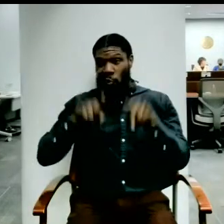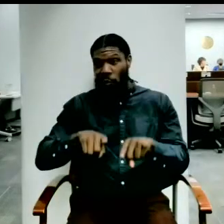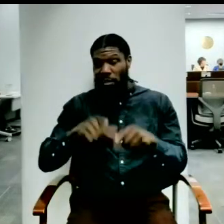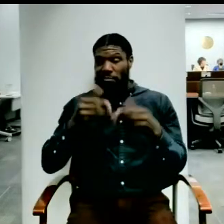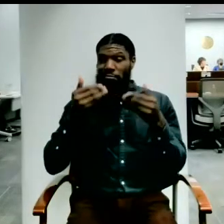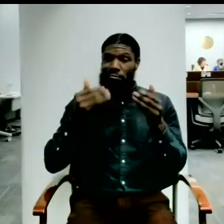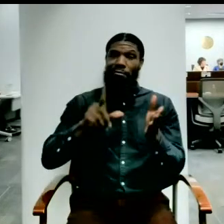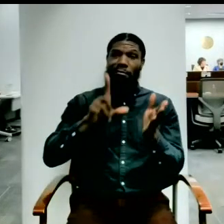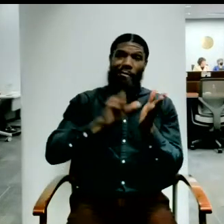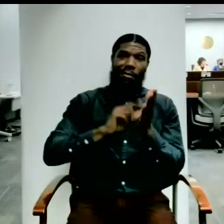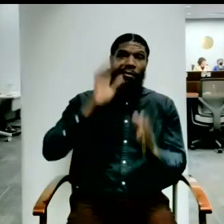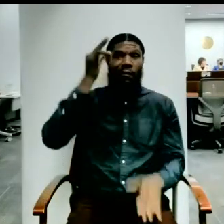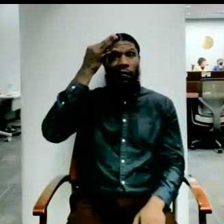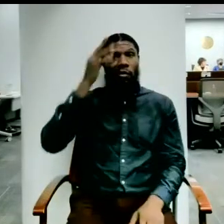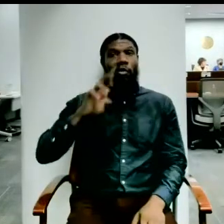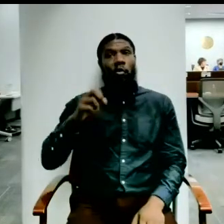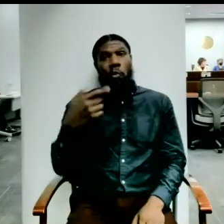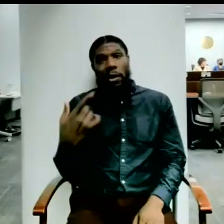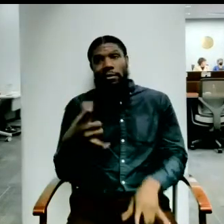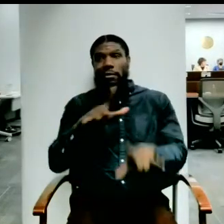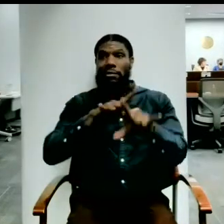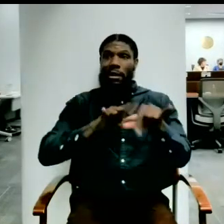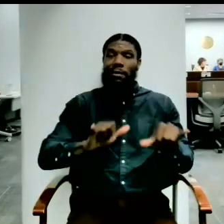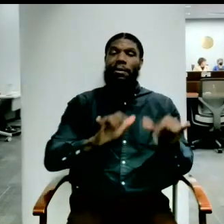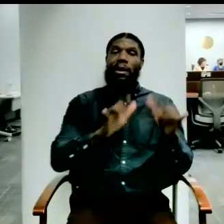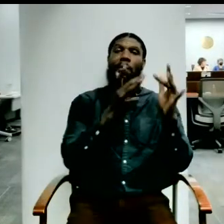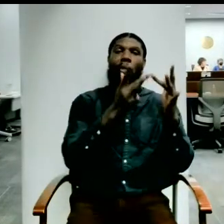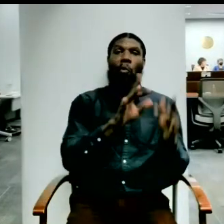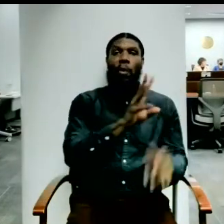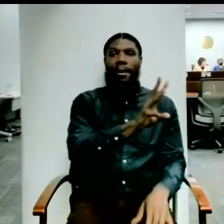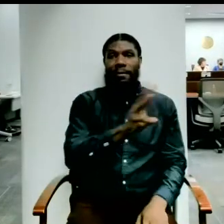in the Federal Register at the same time as the website. I will note that we have never